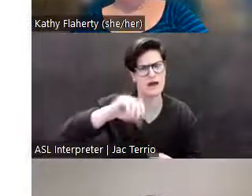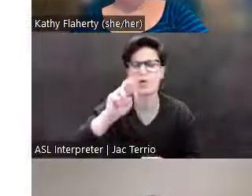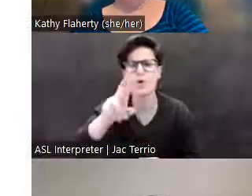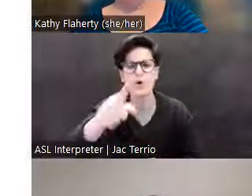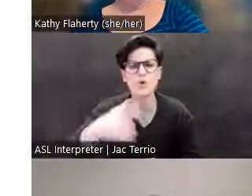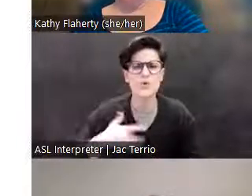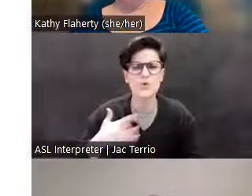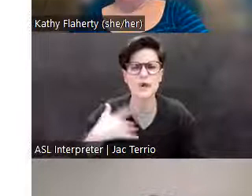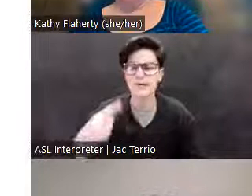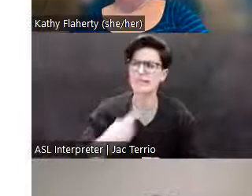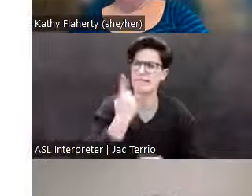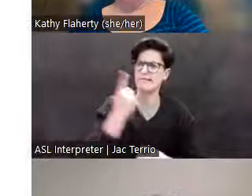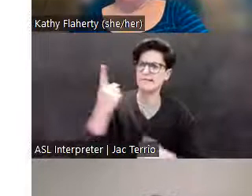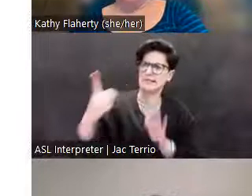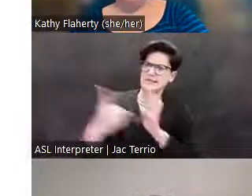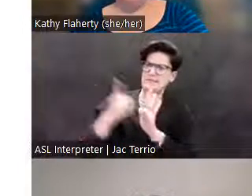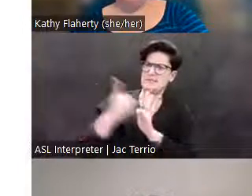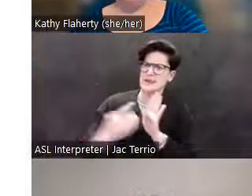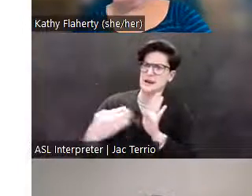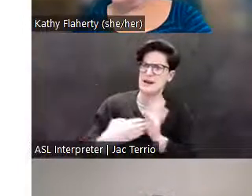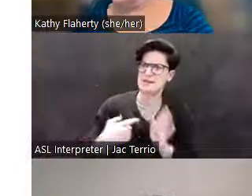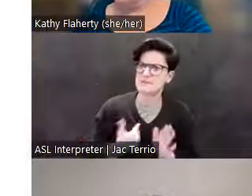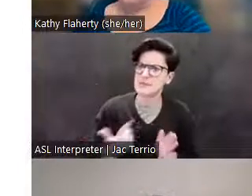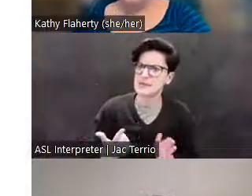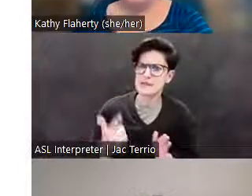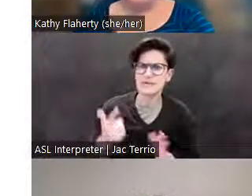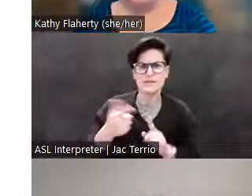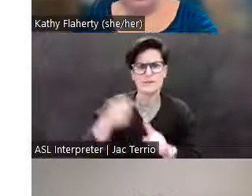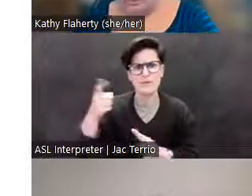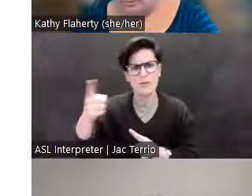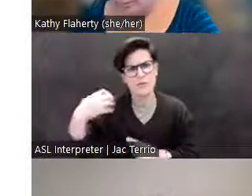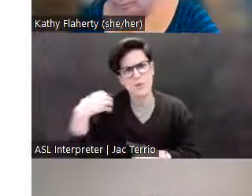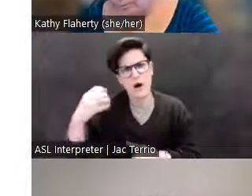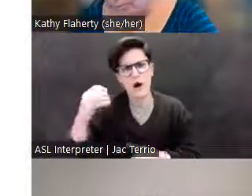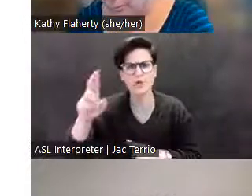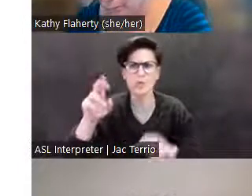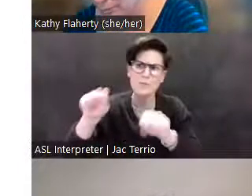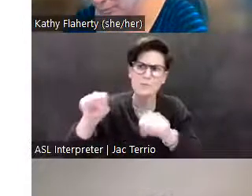by your employer, or by a potential employer, and i'll just say that discrimination under